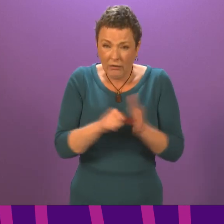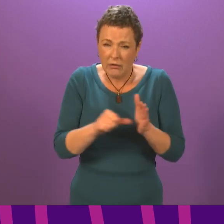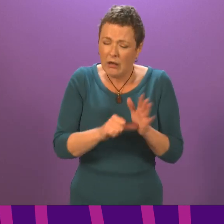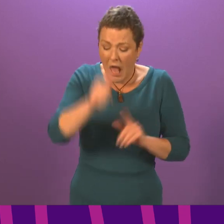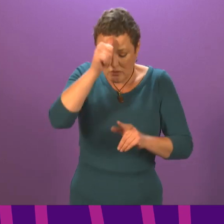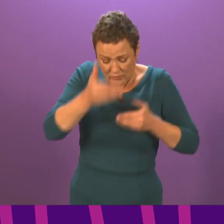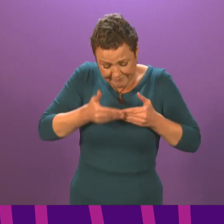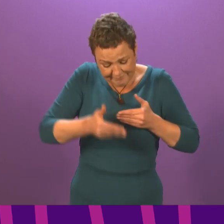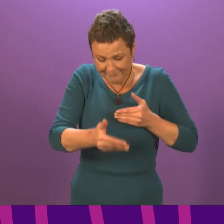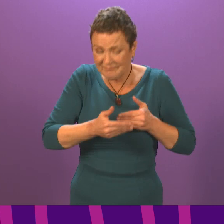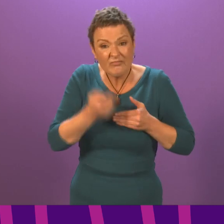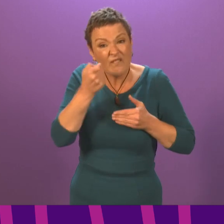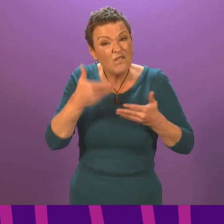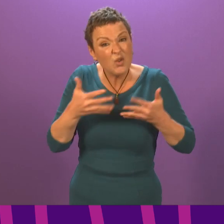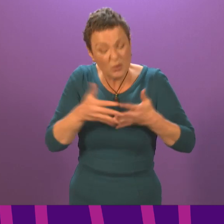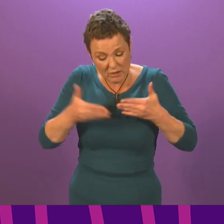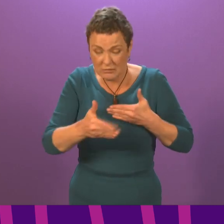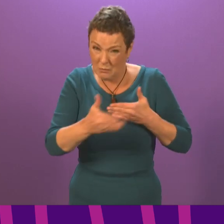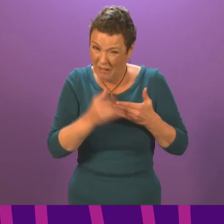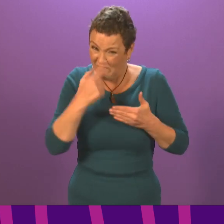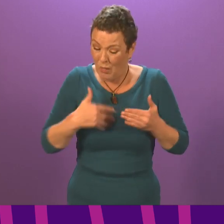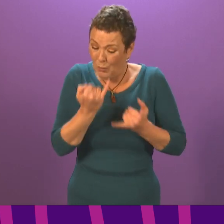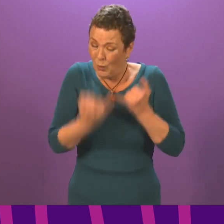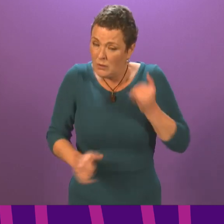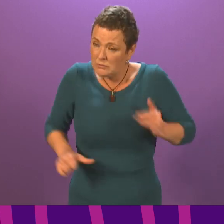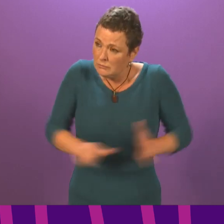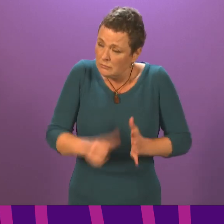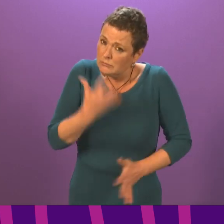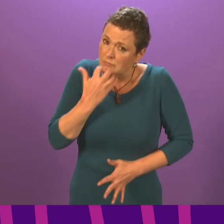to be the toughest part of the whole experience so far for many of us. The thought of staying